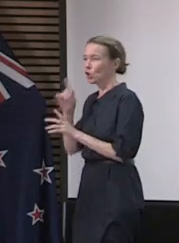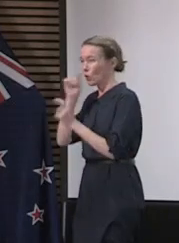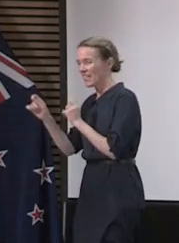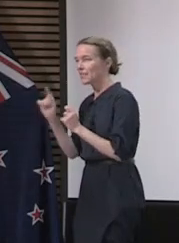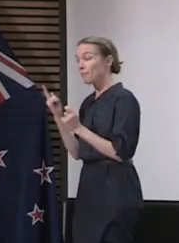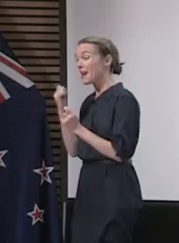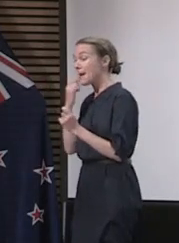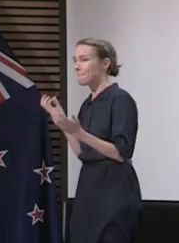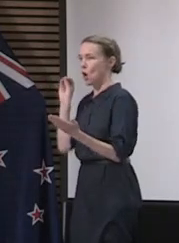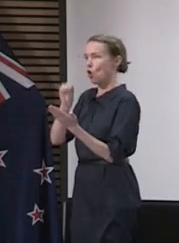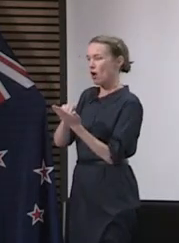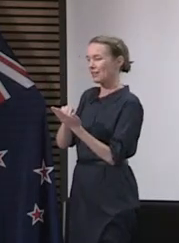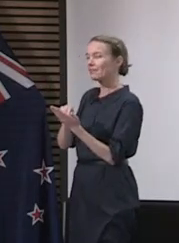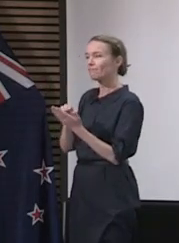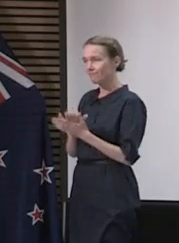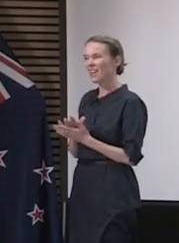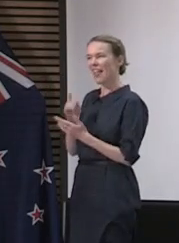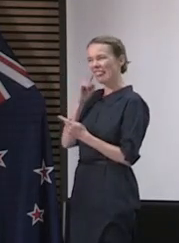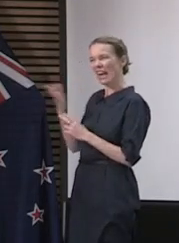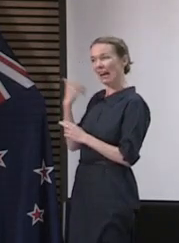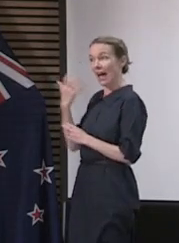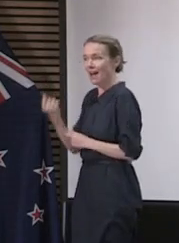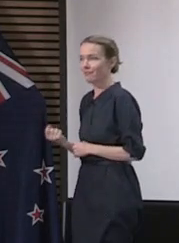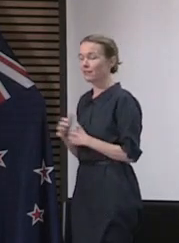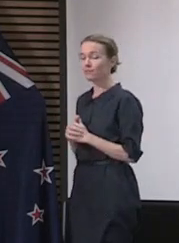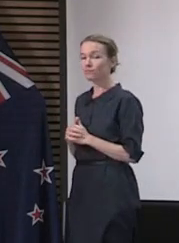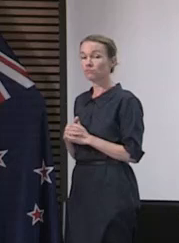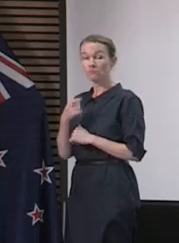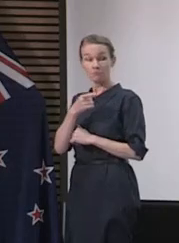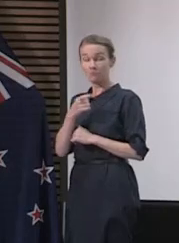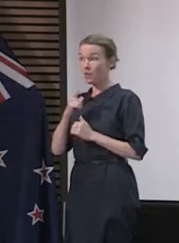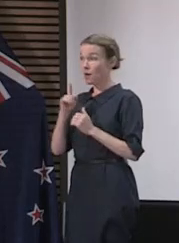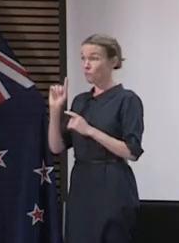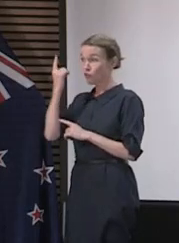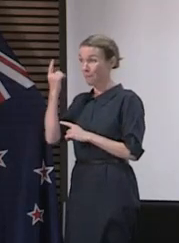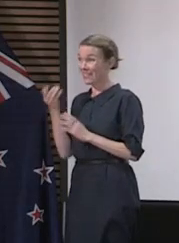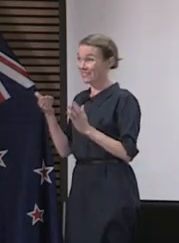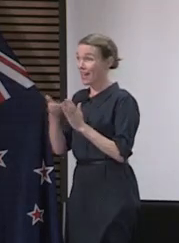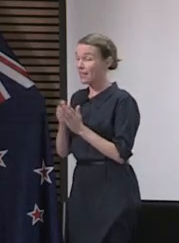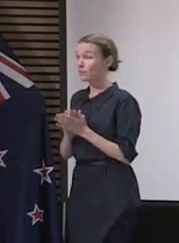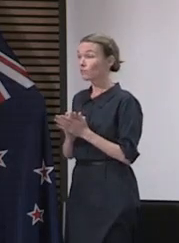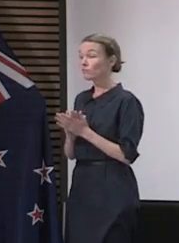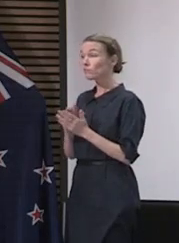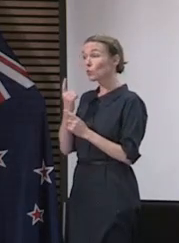be inclusive, we're including them in our probable. We did have an example of one of the